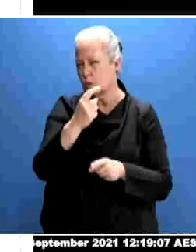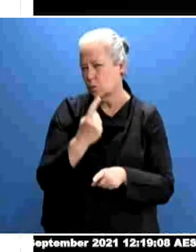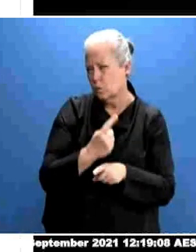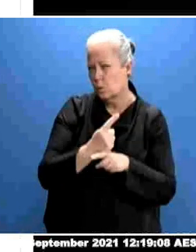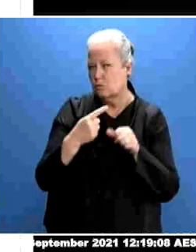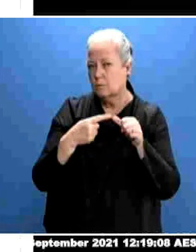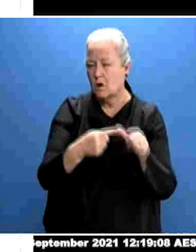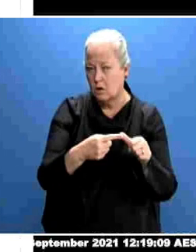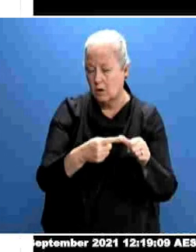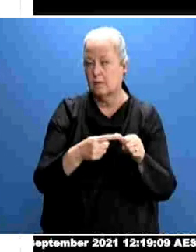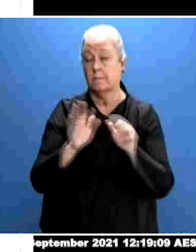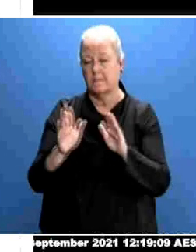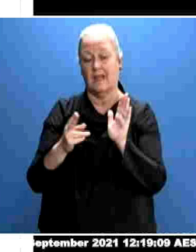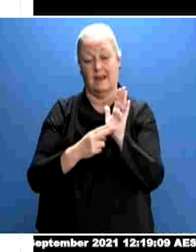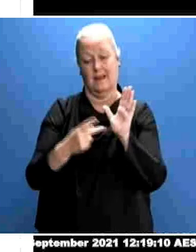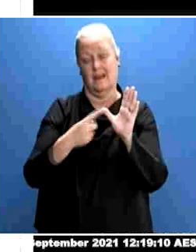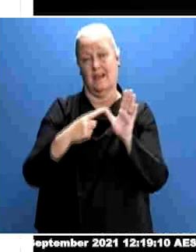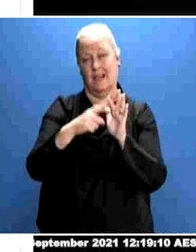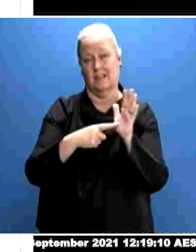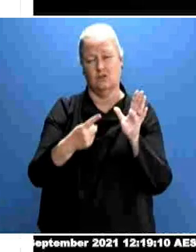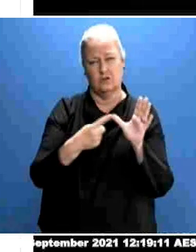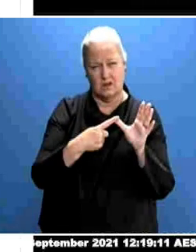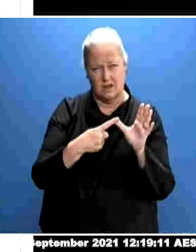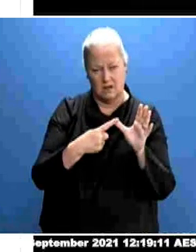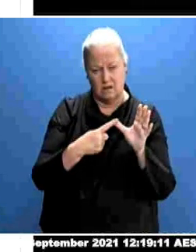concerns were about the absence of the legislative framework.